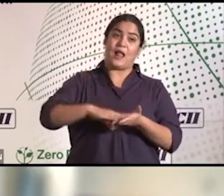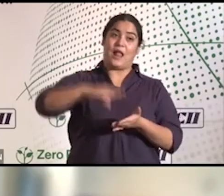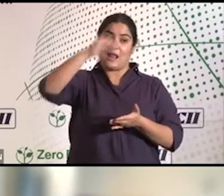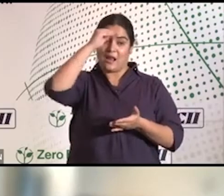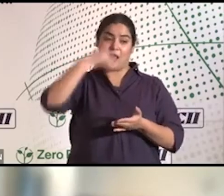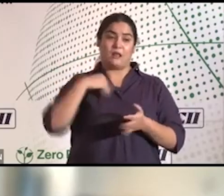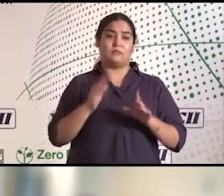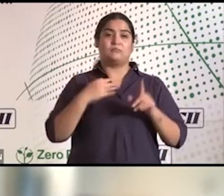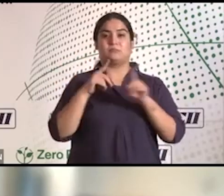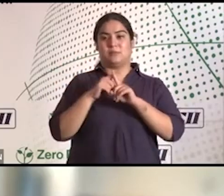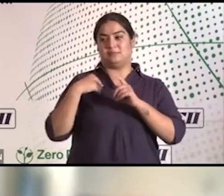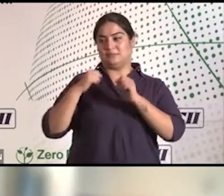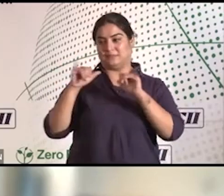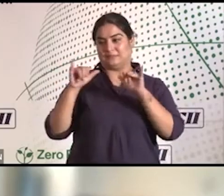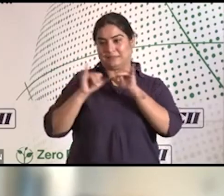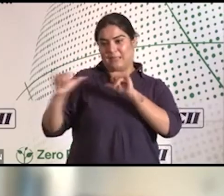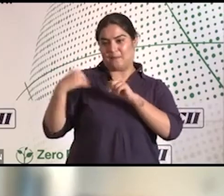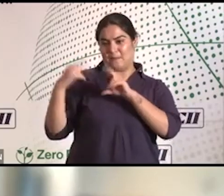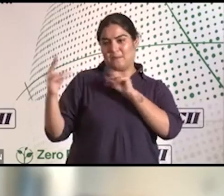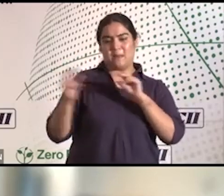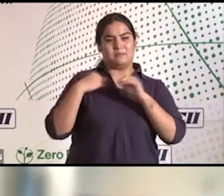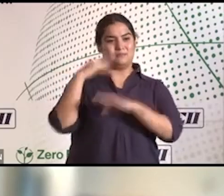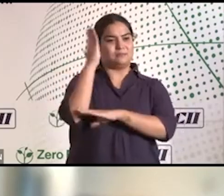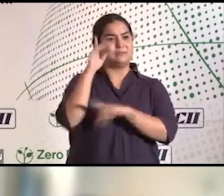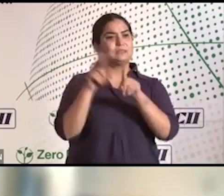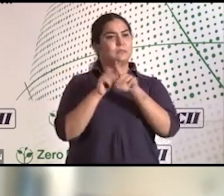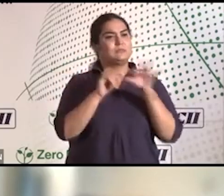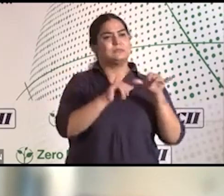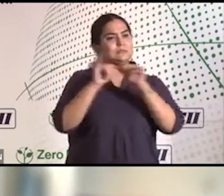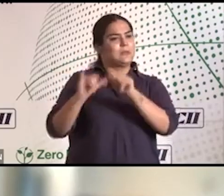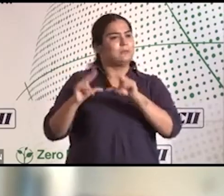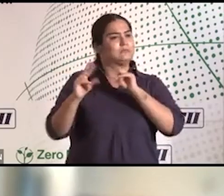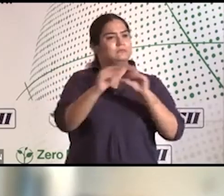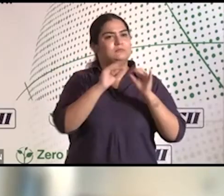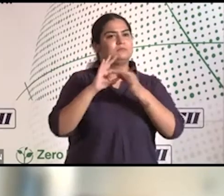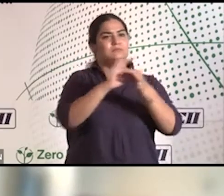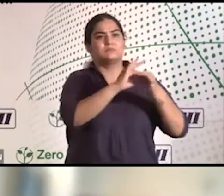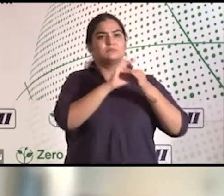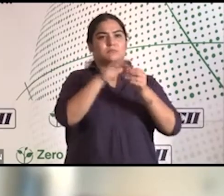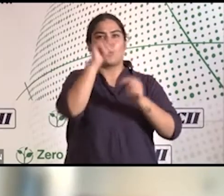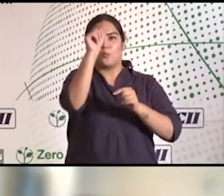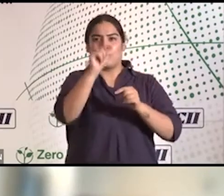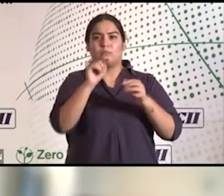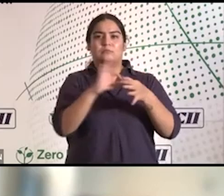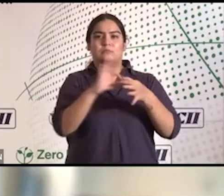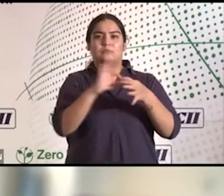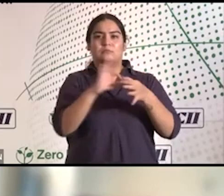that similar alignment discussion of connecting such dots has happened.